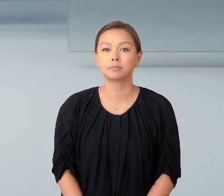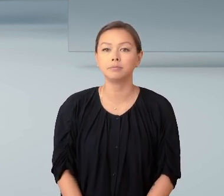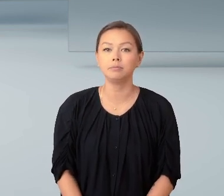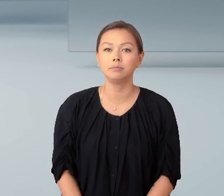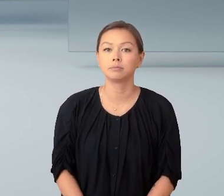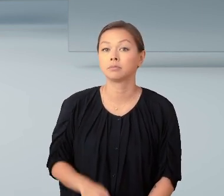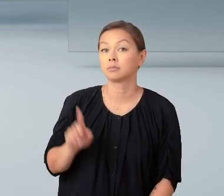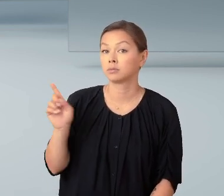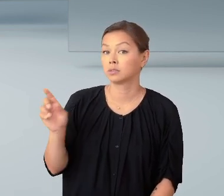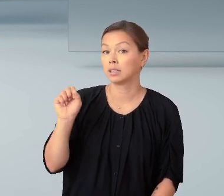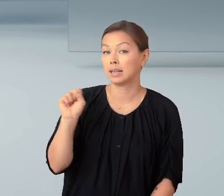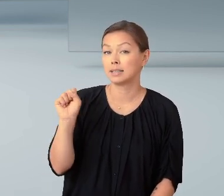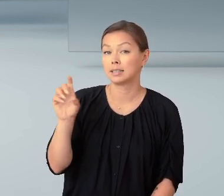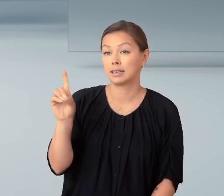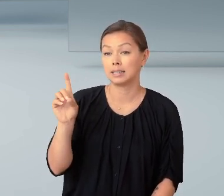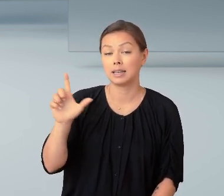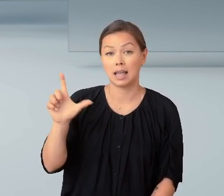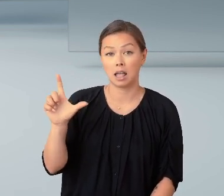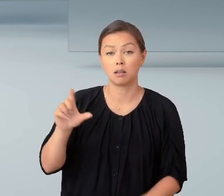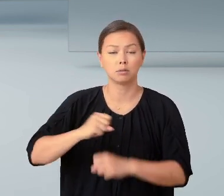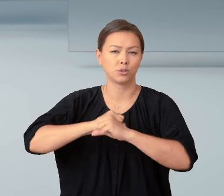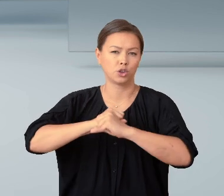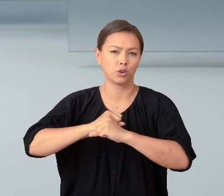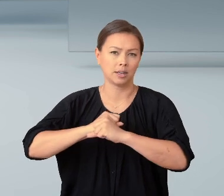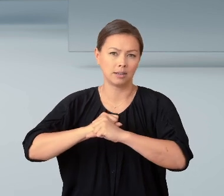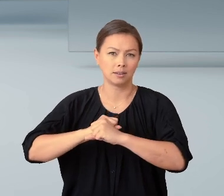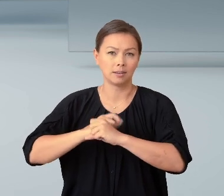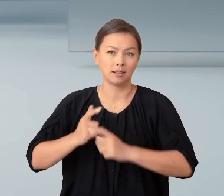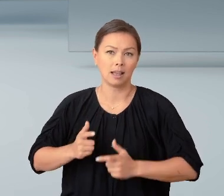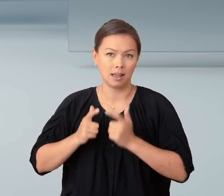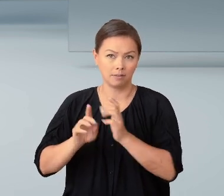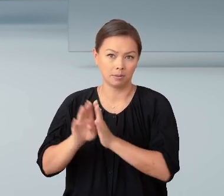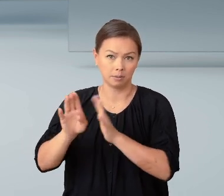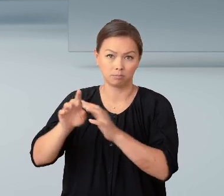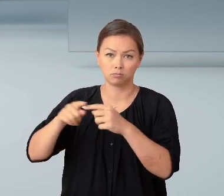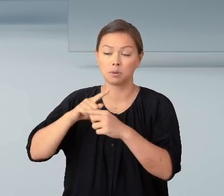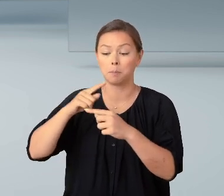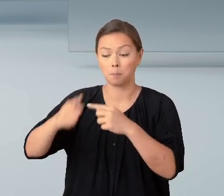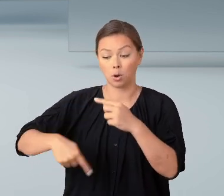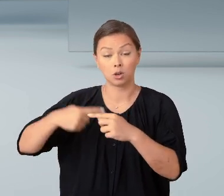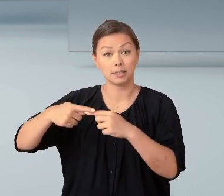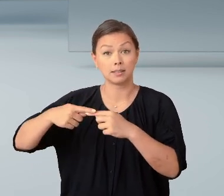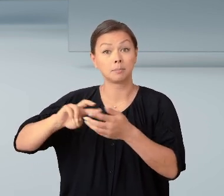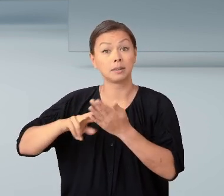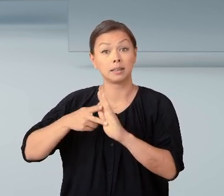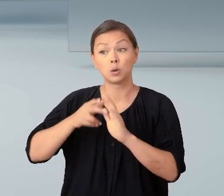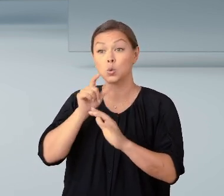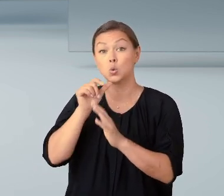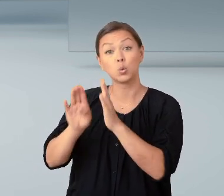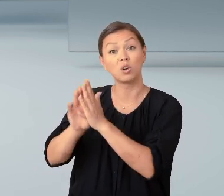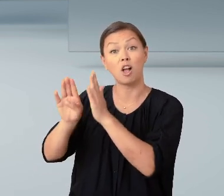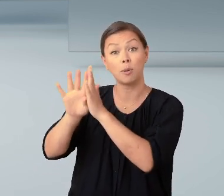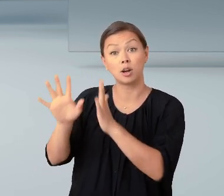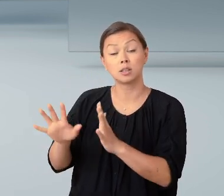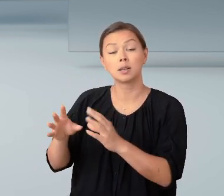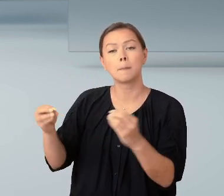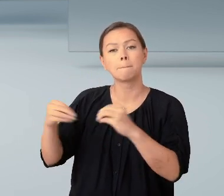Development Lifecycle, SDL, is a software development process that helps developers build more secure software and address security